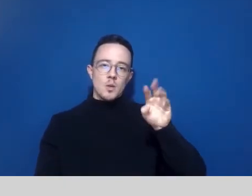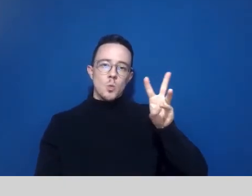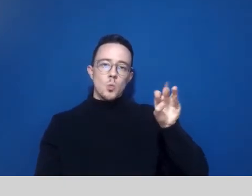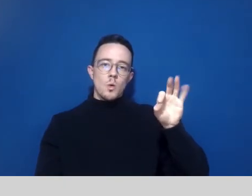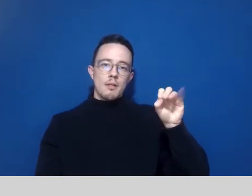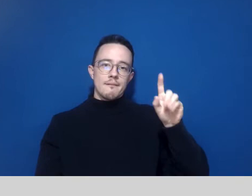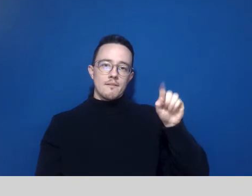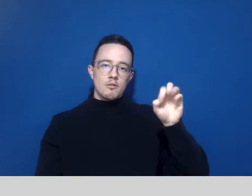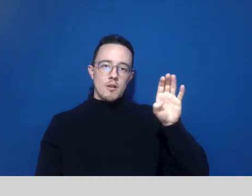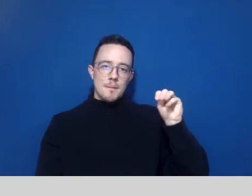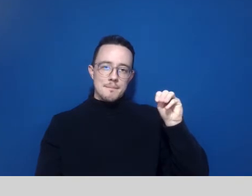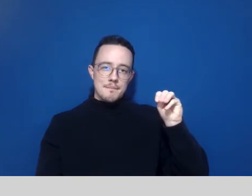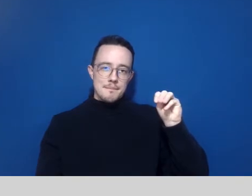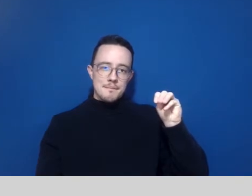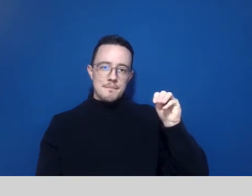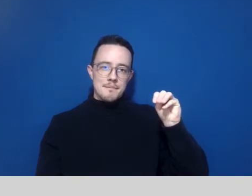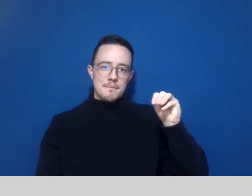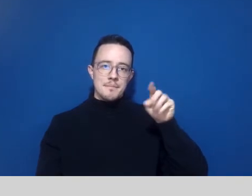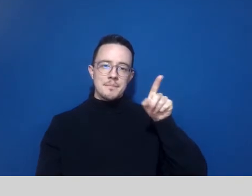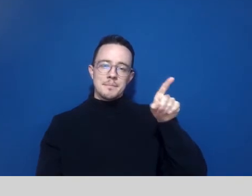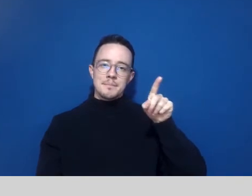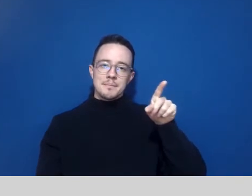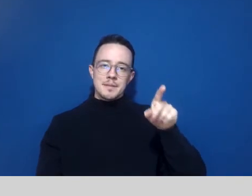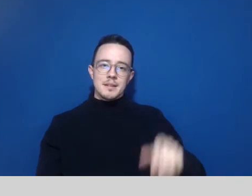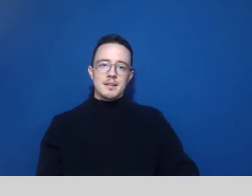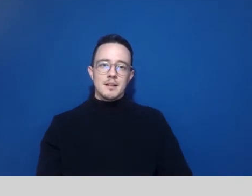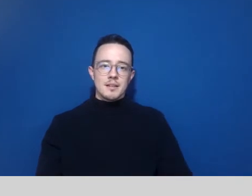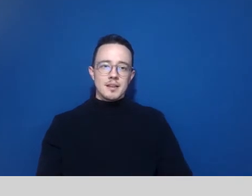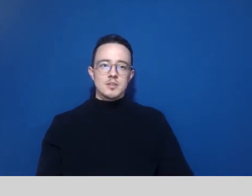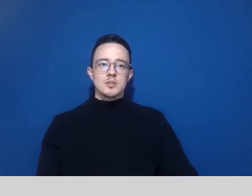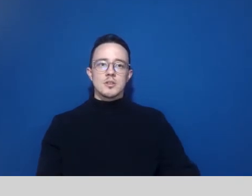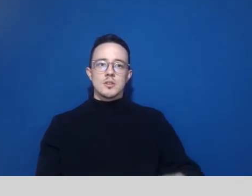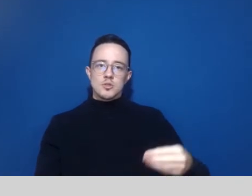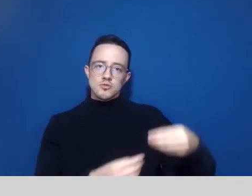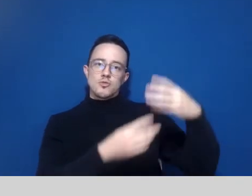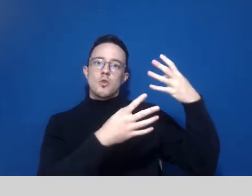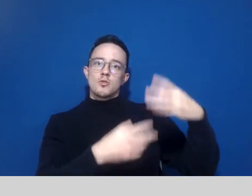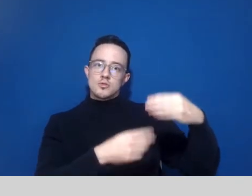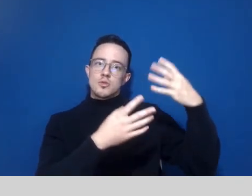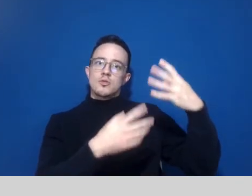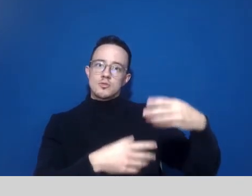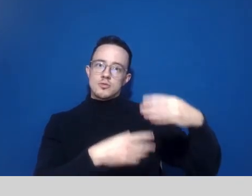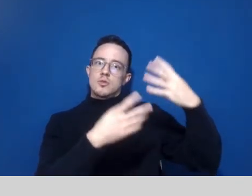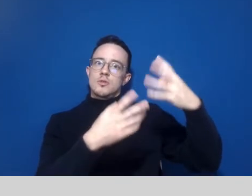and the main feature of this essay is the scroll bar on the side. This thing just goes on and on and on,